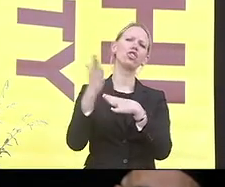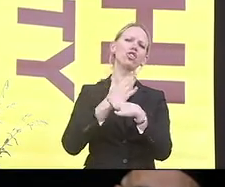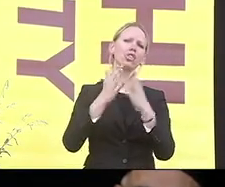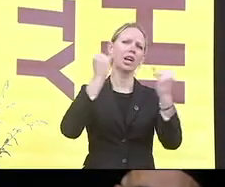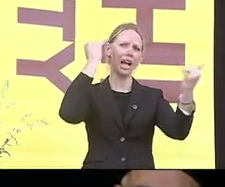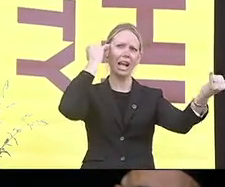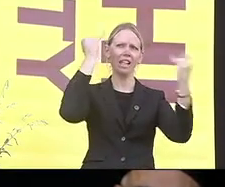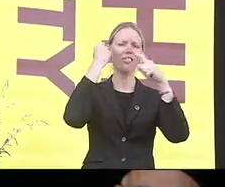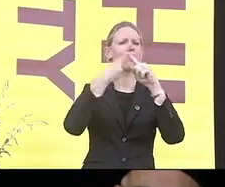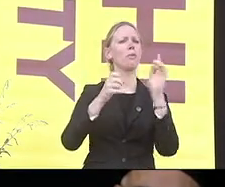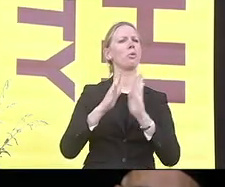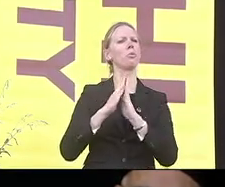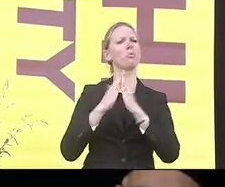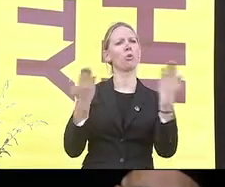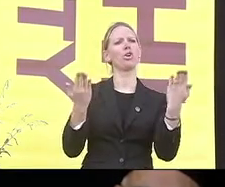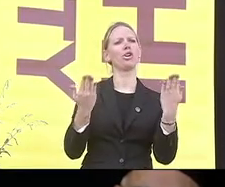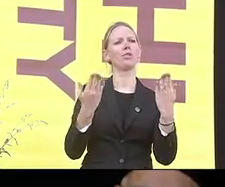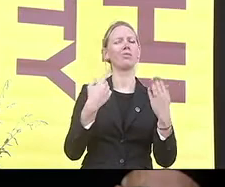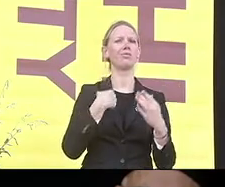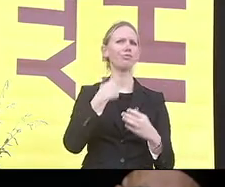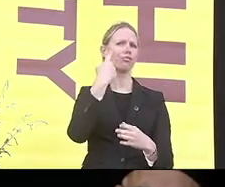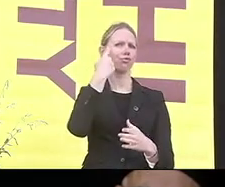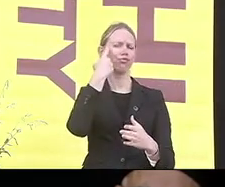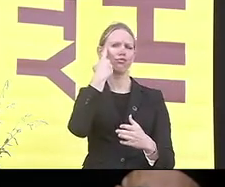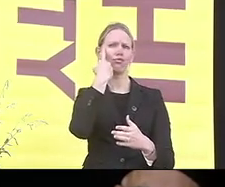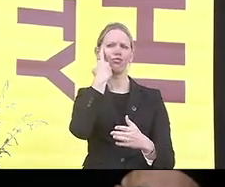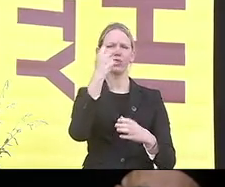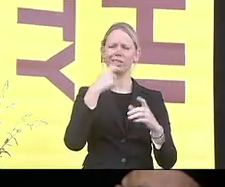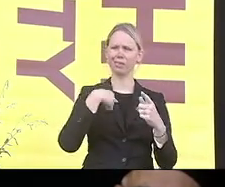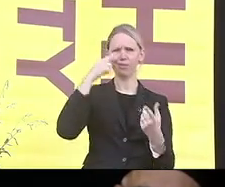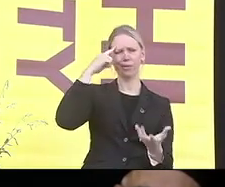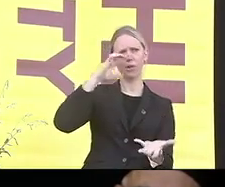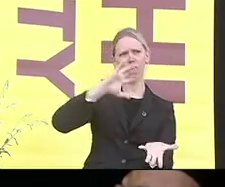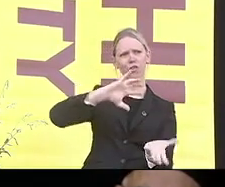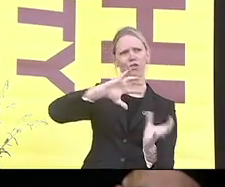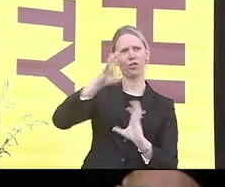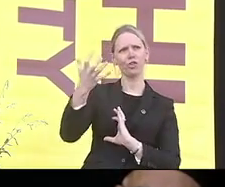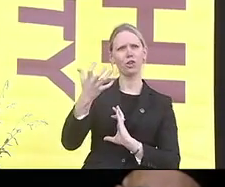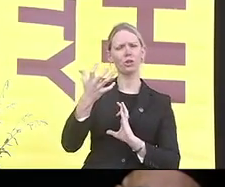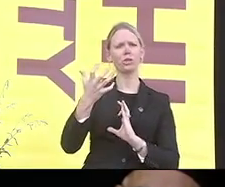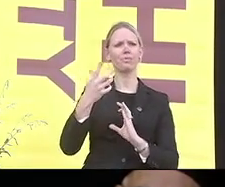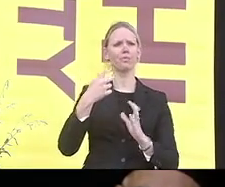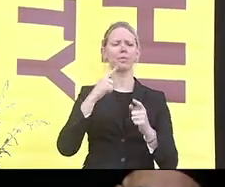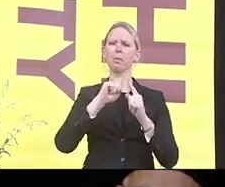that I was enchanted and confused by as a child that I returned to and loved as a young